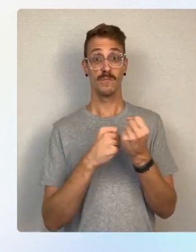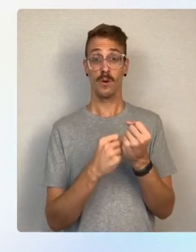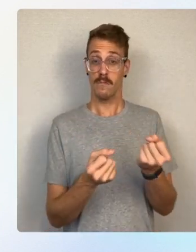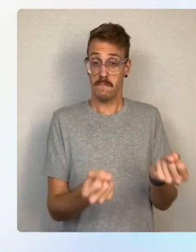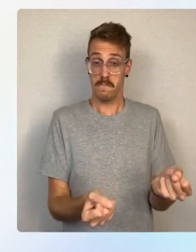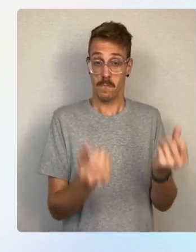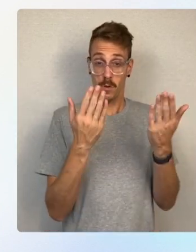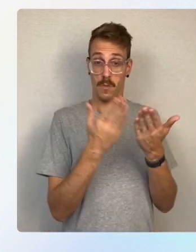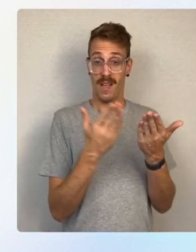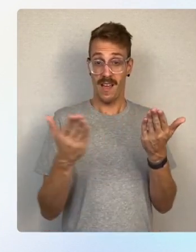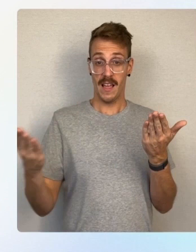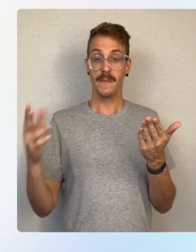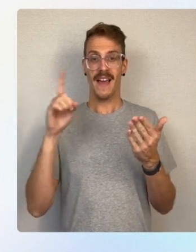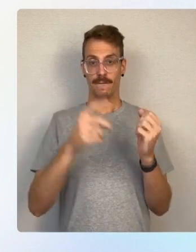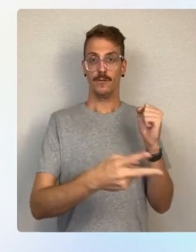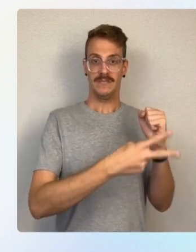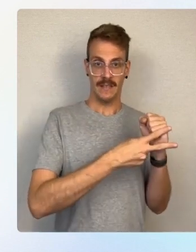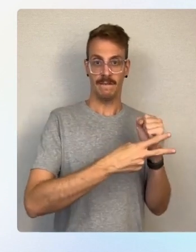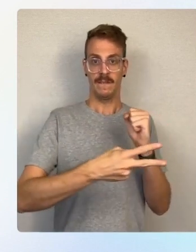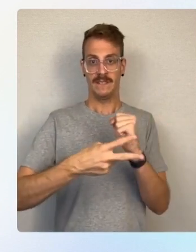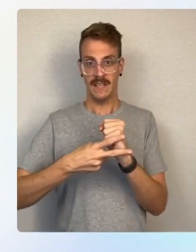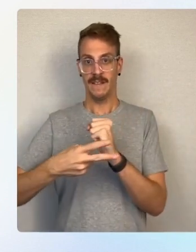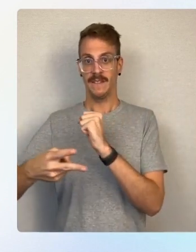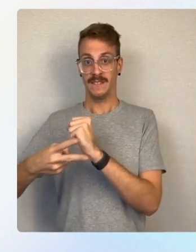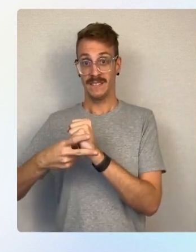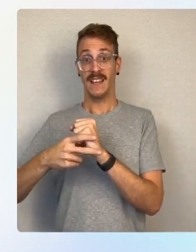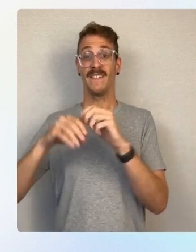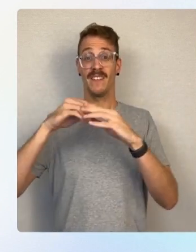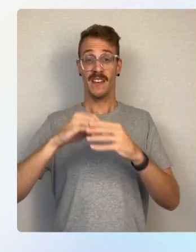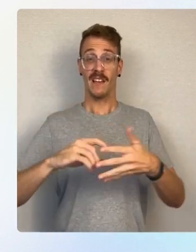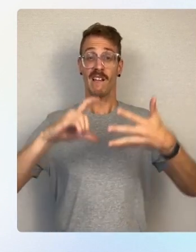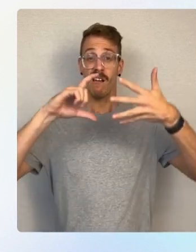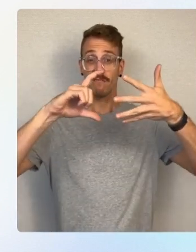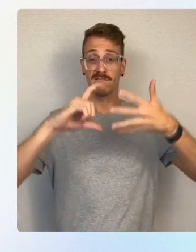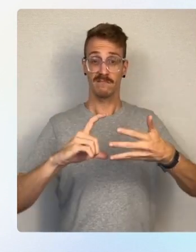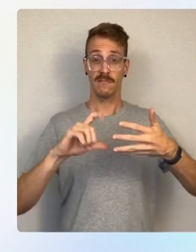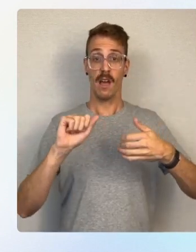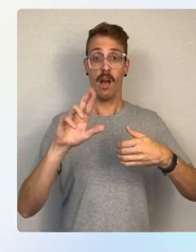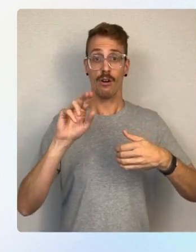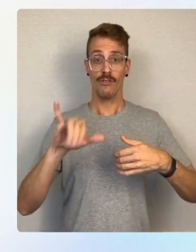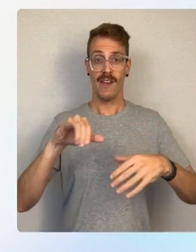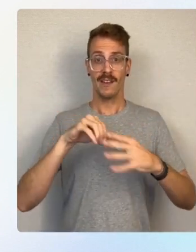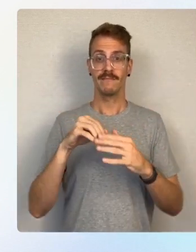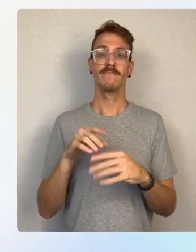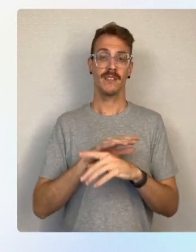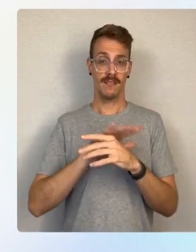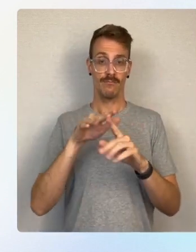Now that we support multiple items, we need to save each one into an array in the context map.